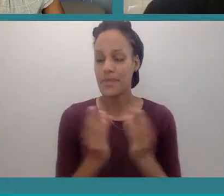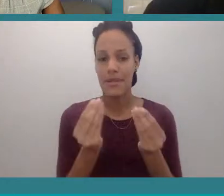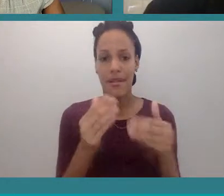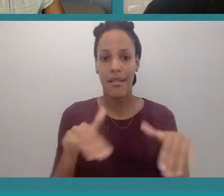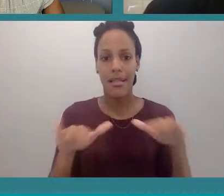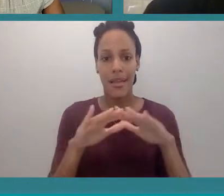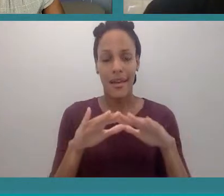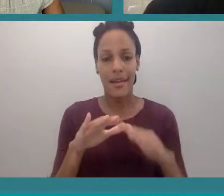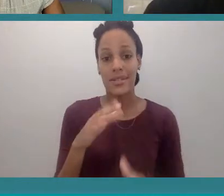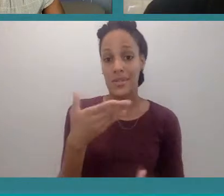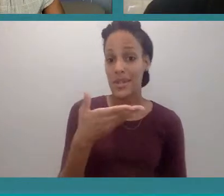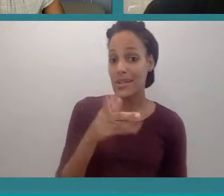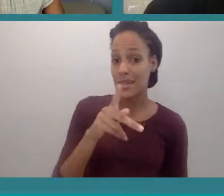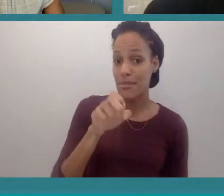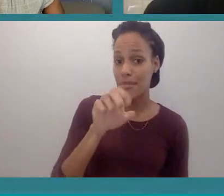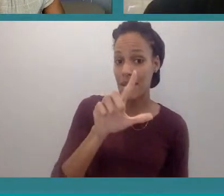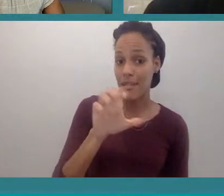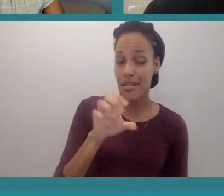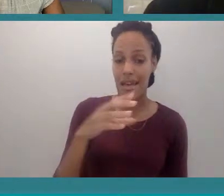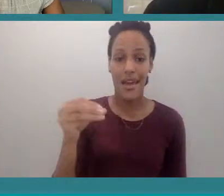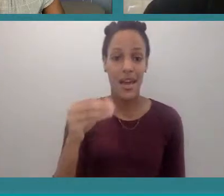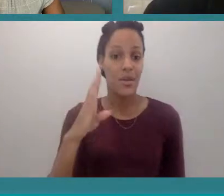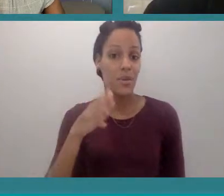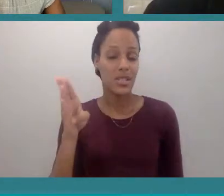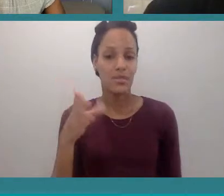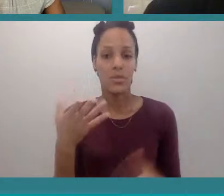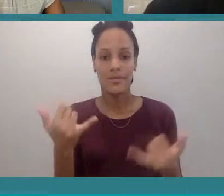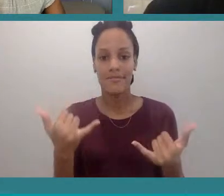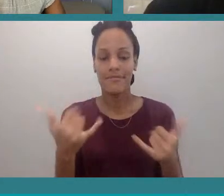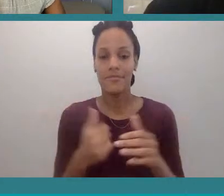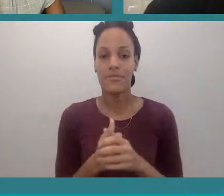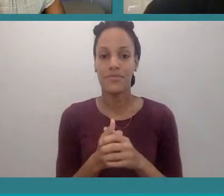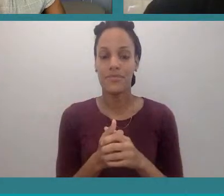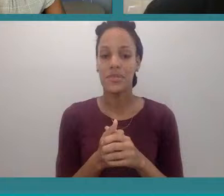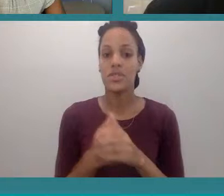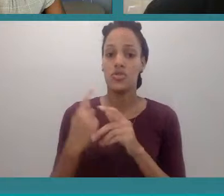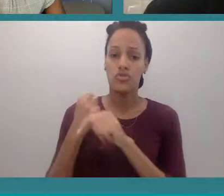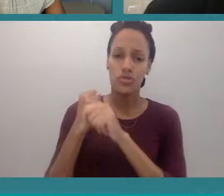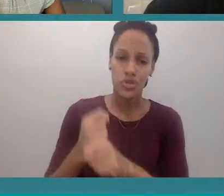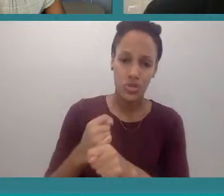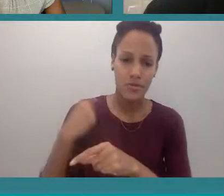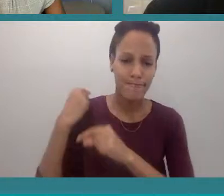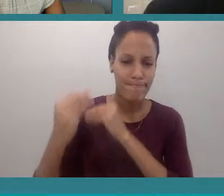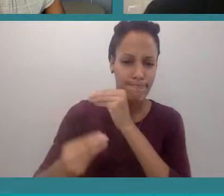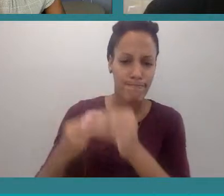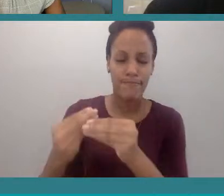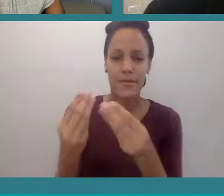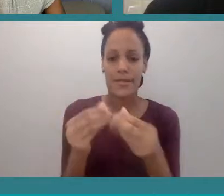Baltimore is situated today are the traditional ancestral. and unceded lands of Piscataway.